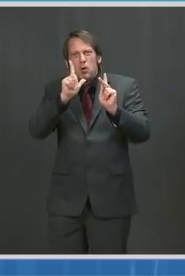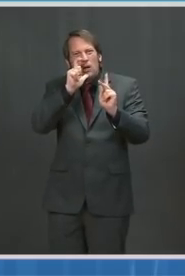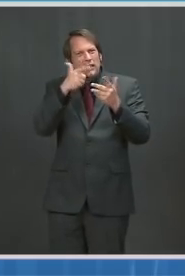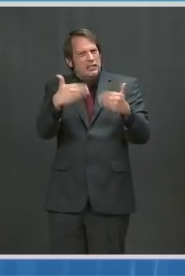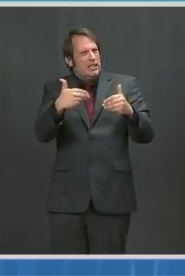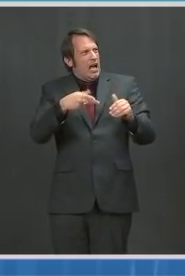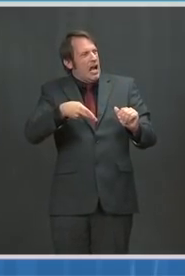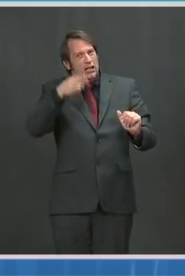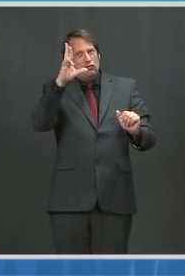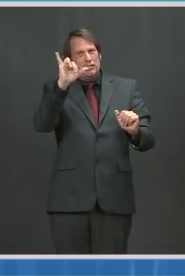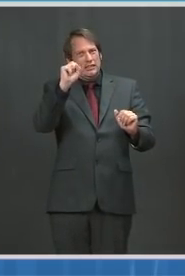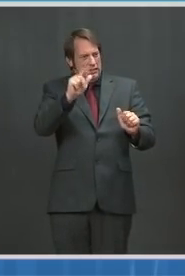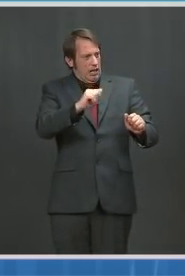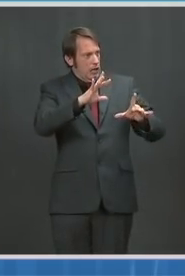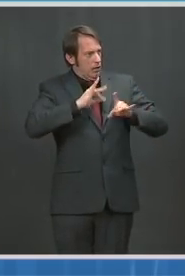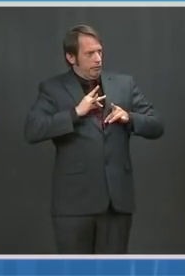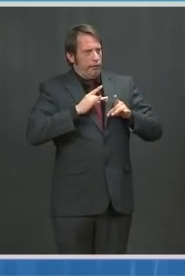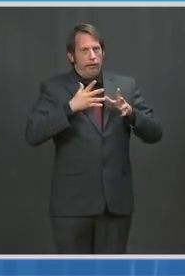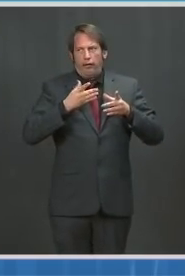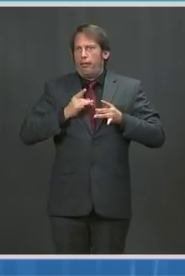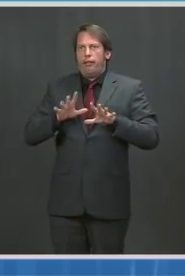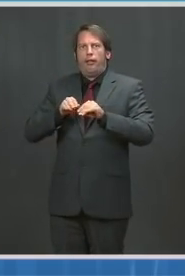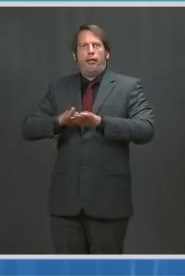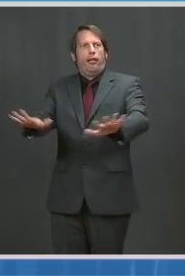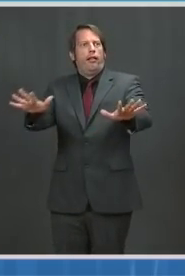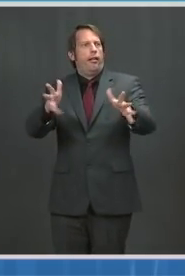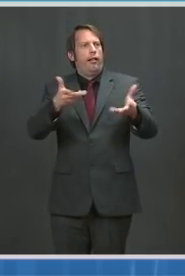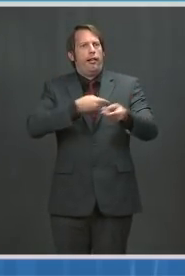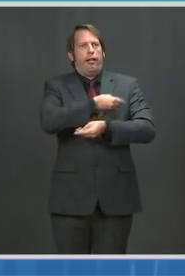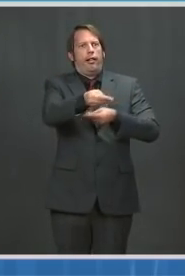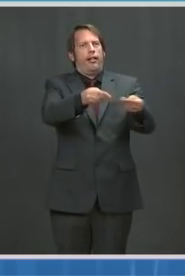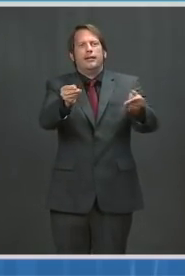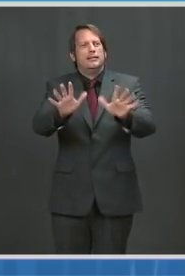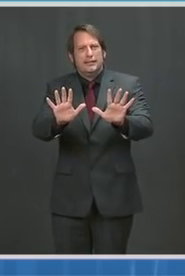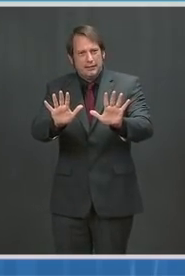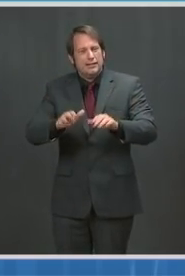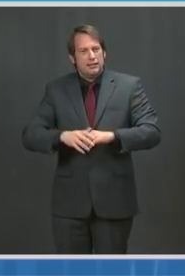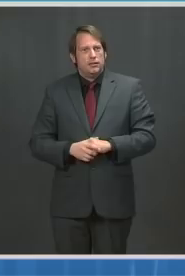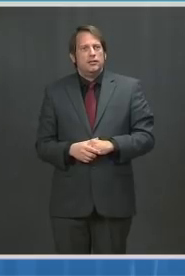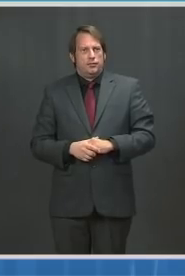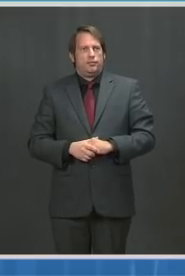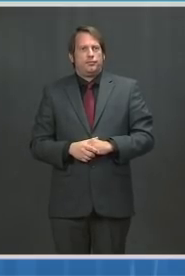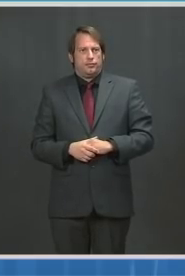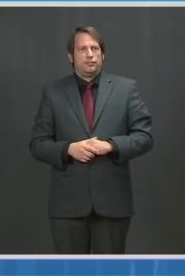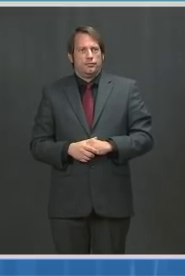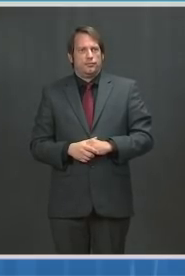I encourage communities to consider adjustments to meet their unique needs and circumstances.